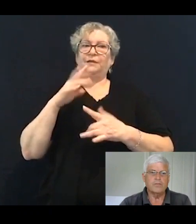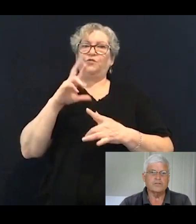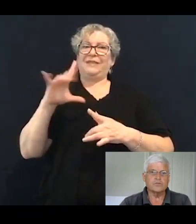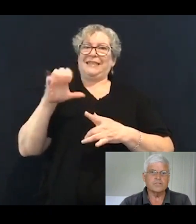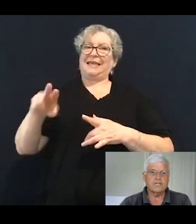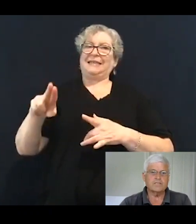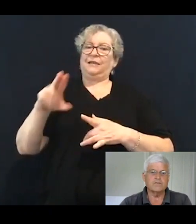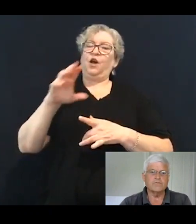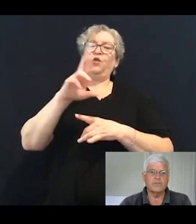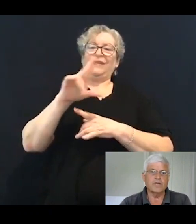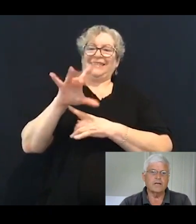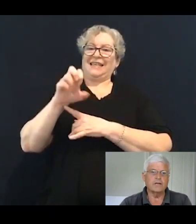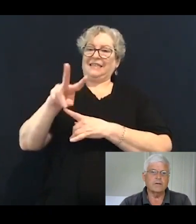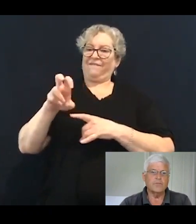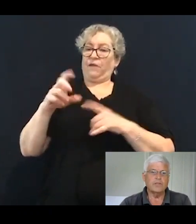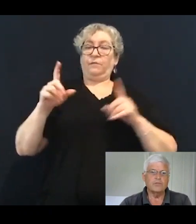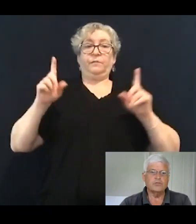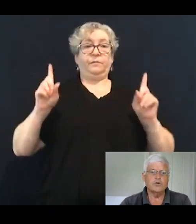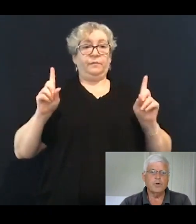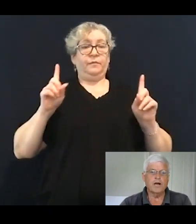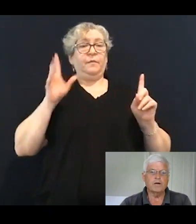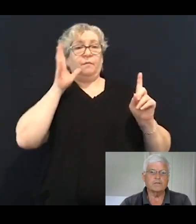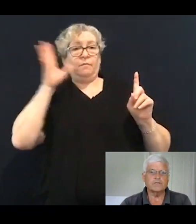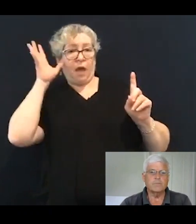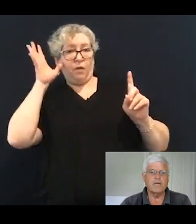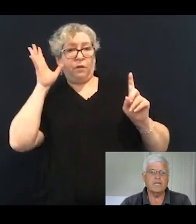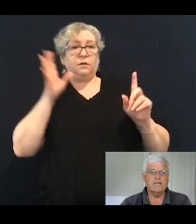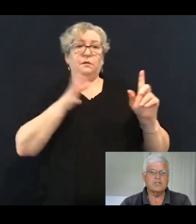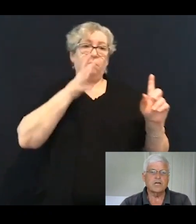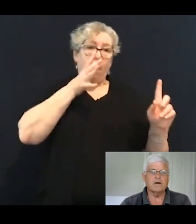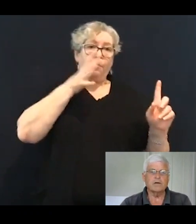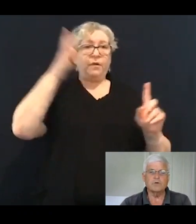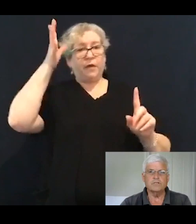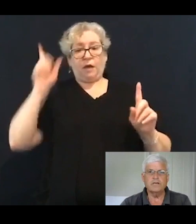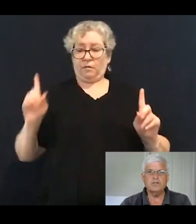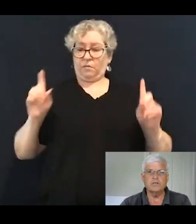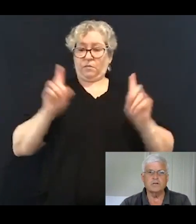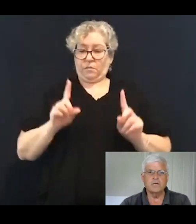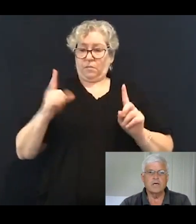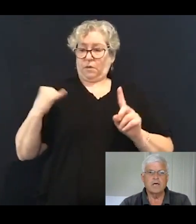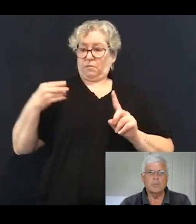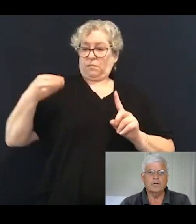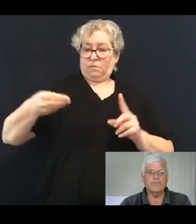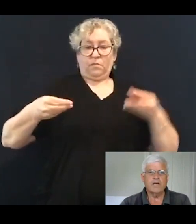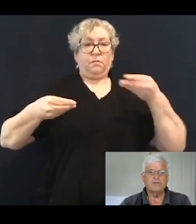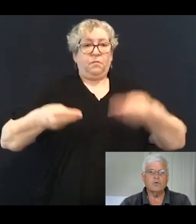then two parents may each carry a mutation. But if they have a normal copy of the gene,